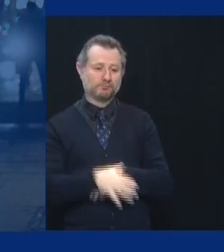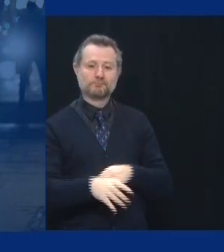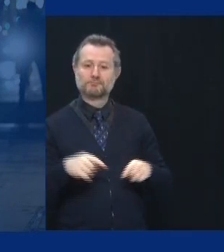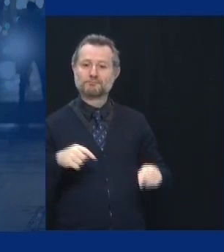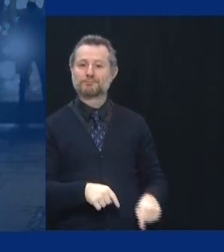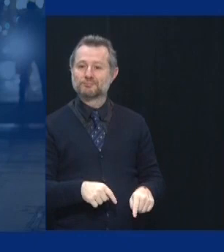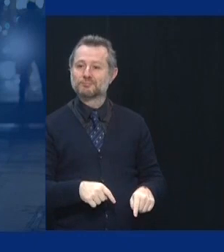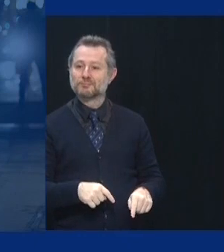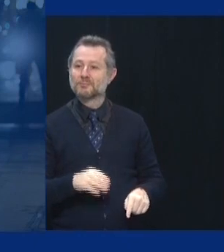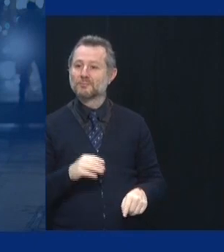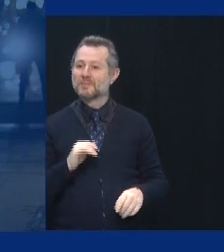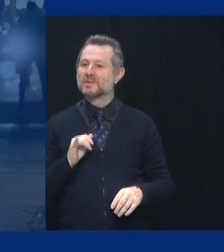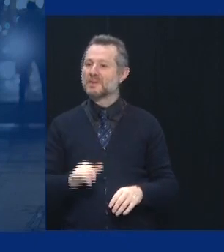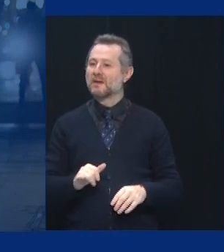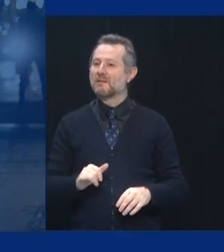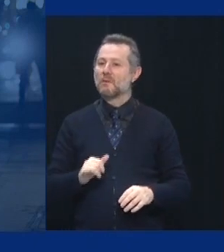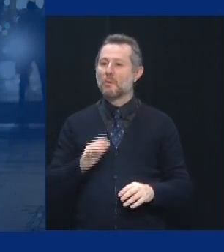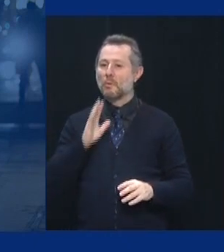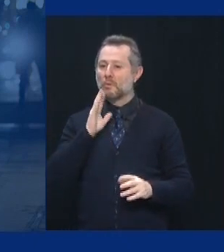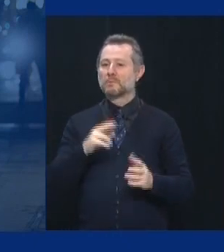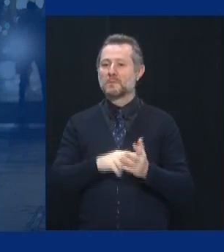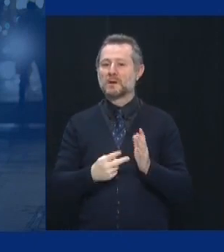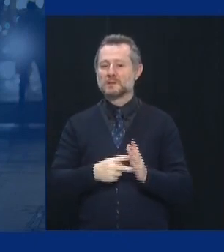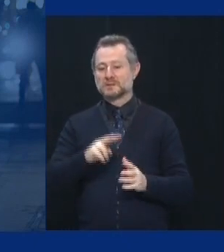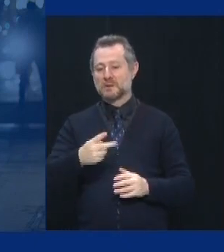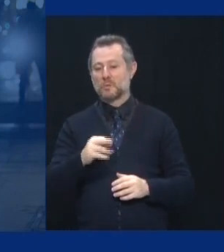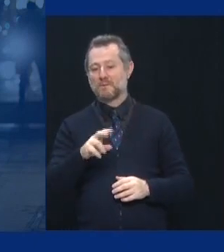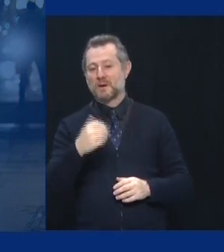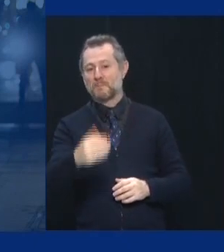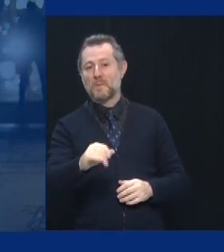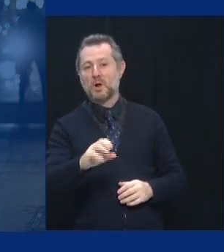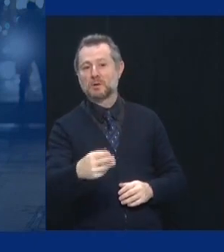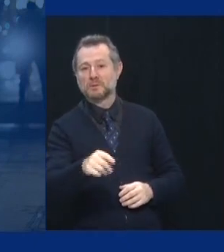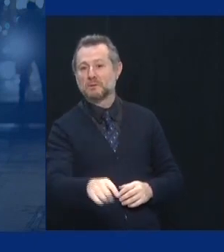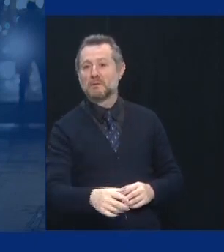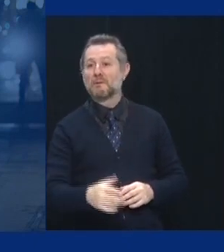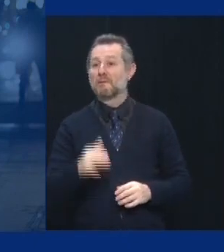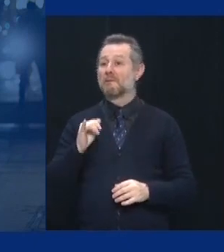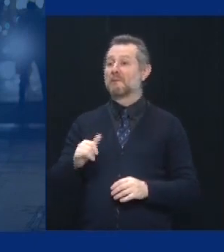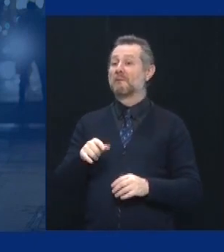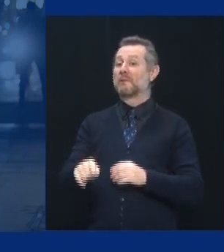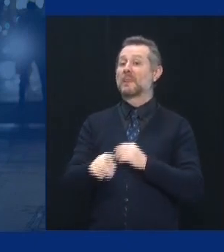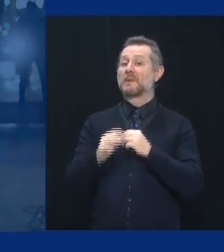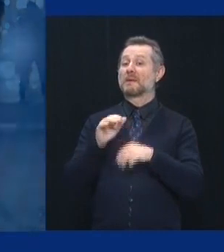WE'RE AFRAID THE UK STRAIN WILL BE THE DOMINANT STRAIN IN MARCH.